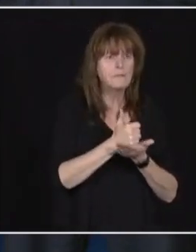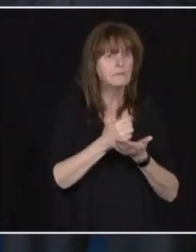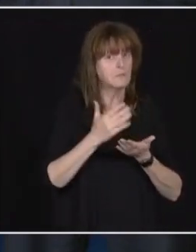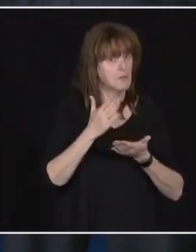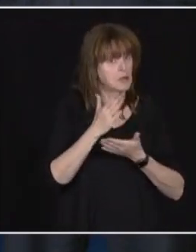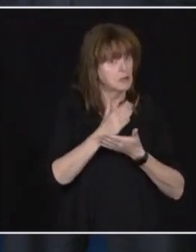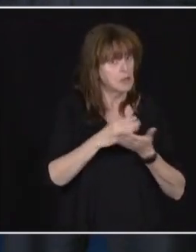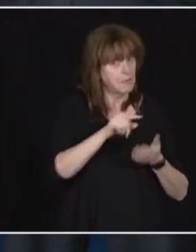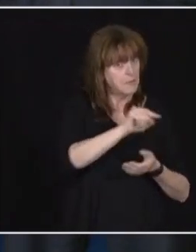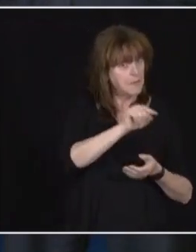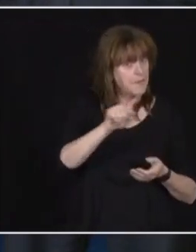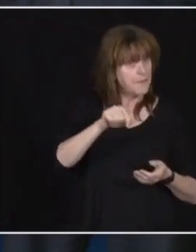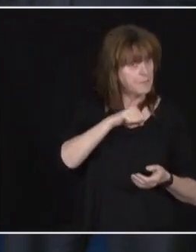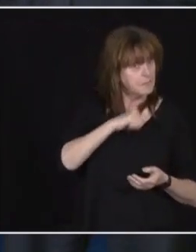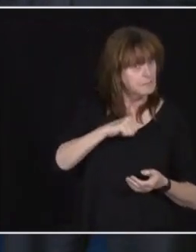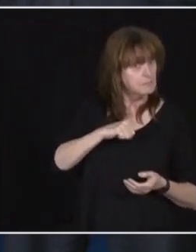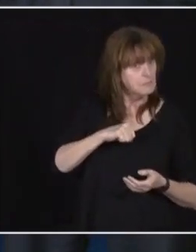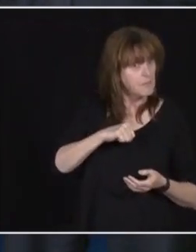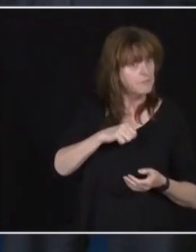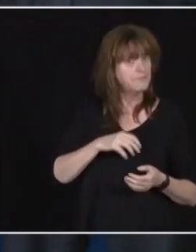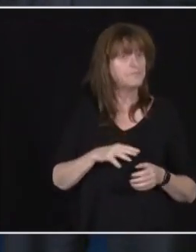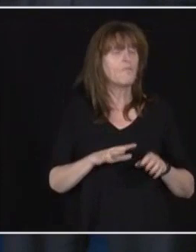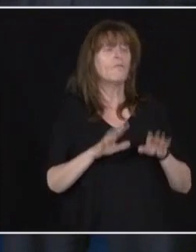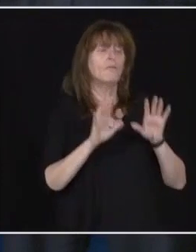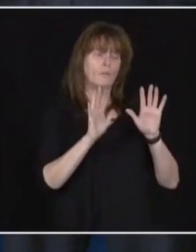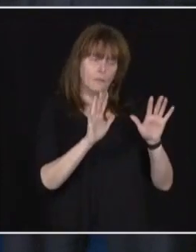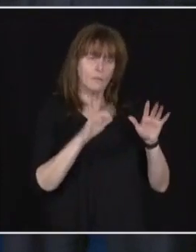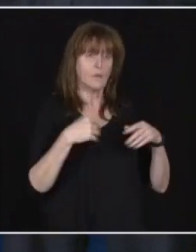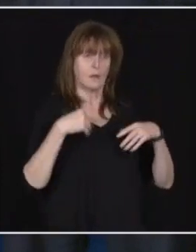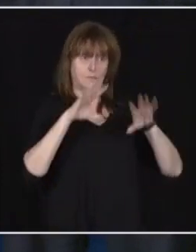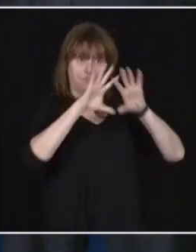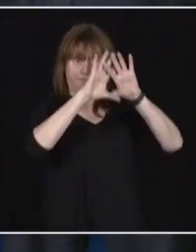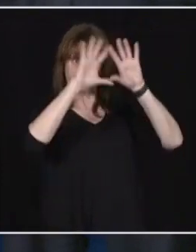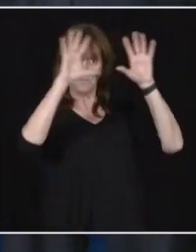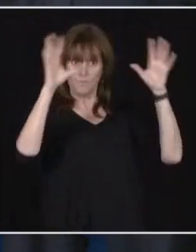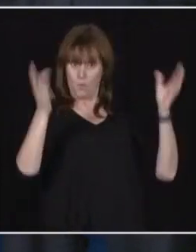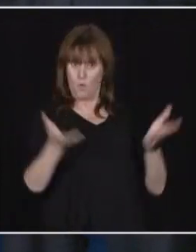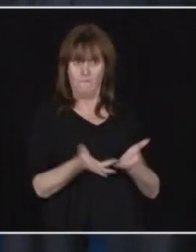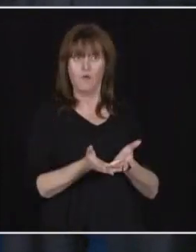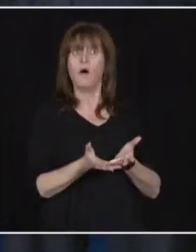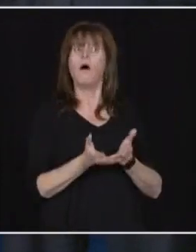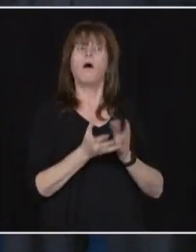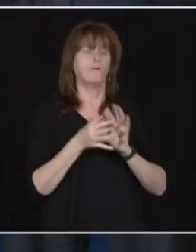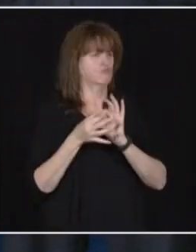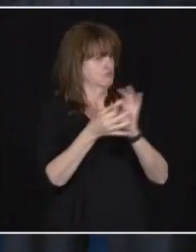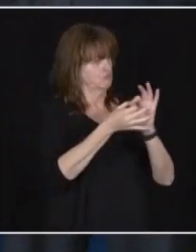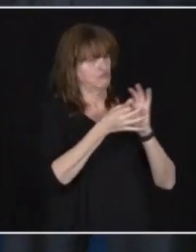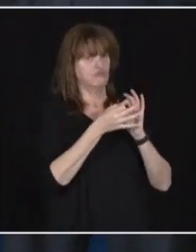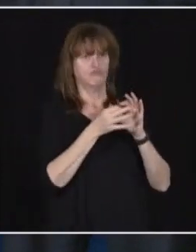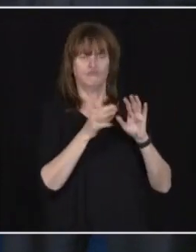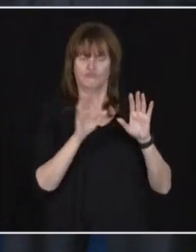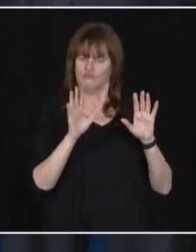from the government thus far? I would say that overall,